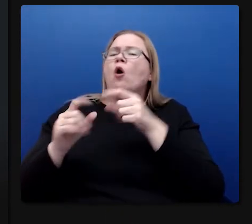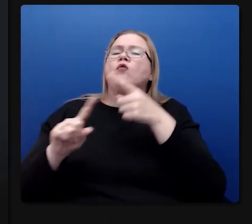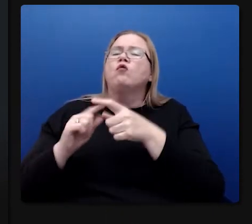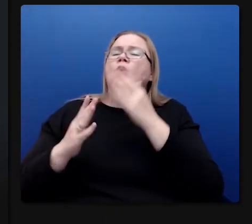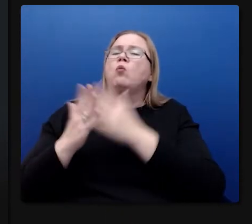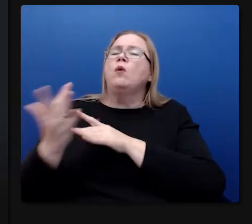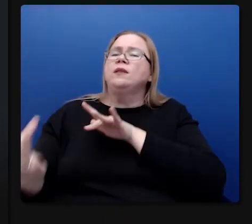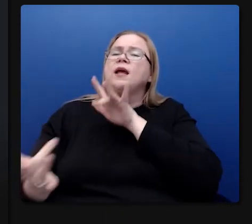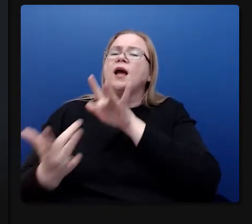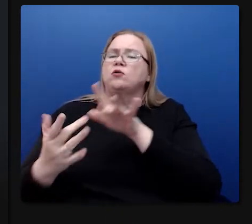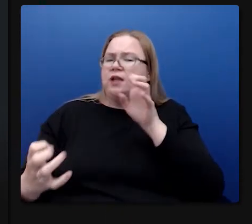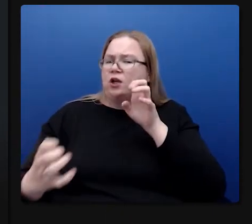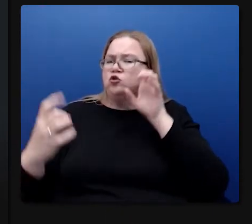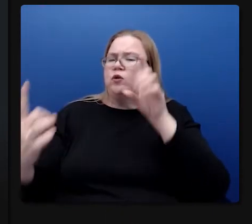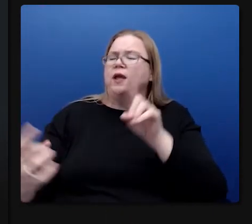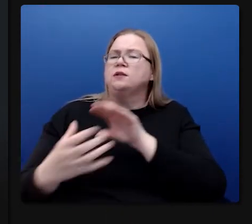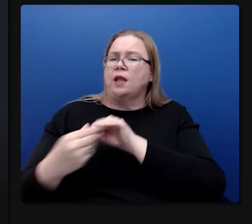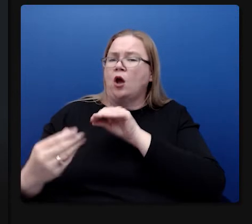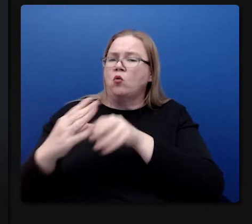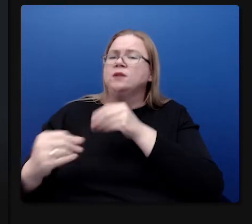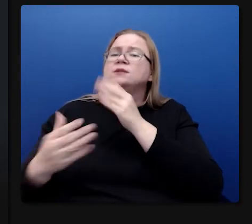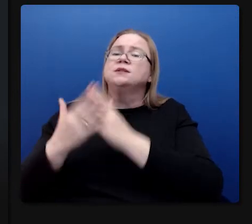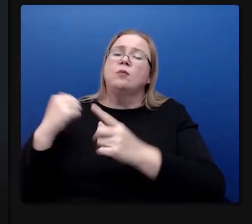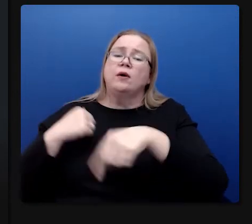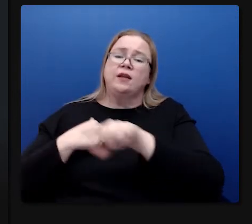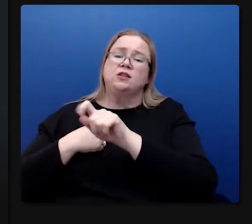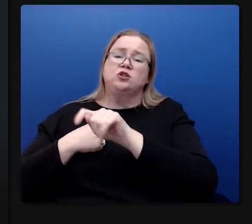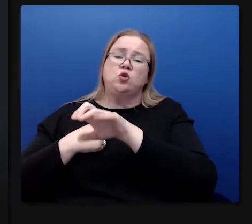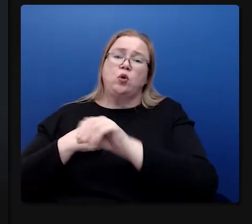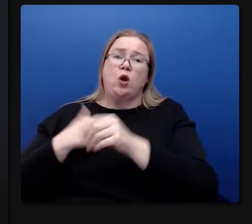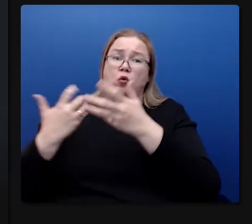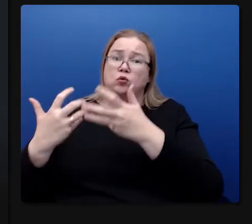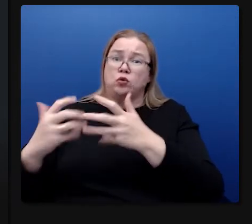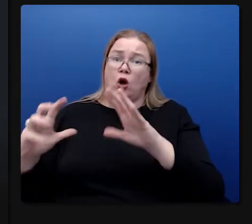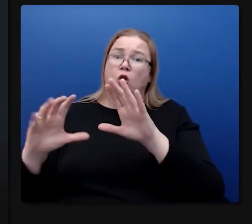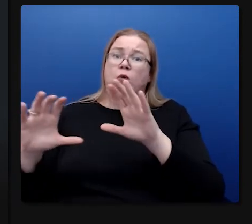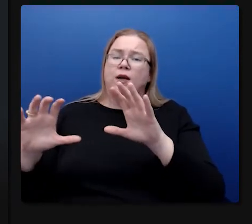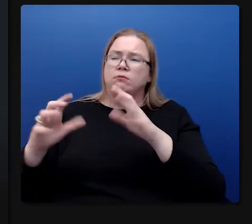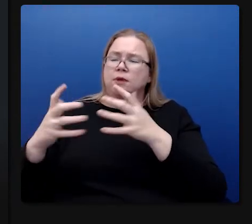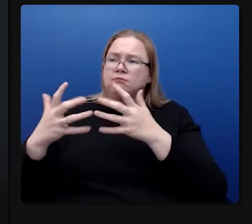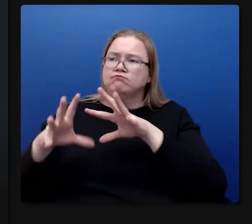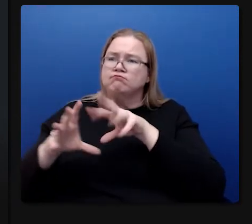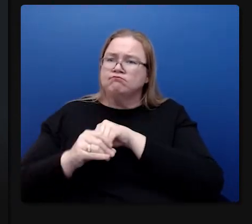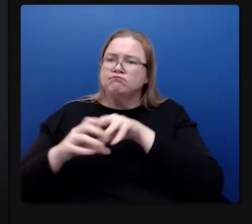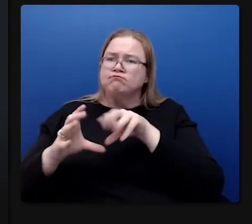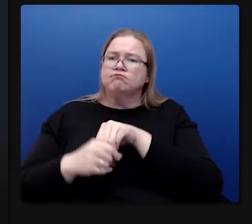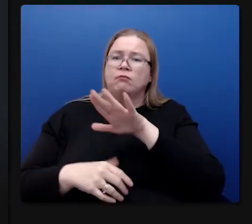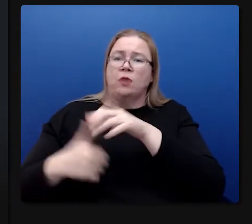from what the outreach and educational narratives some of these studios have already been weaving into their games.